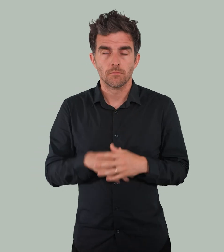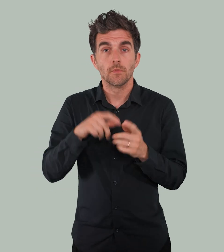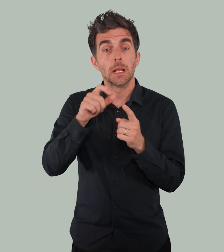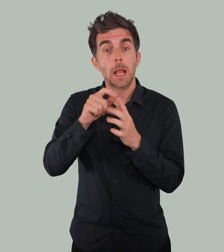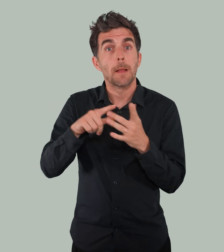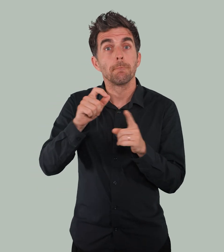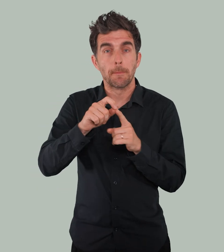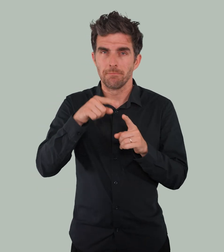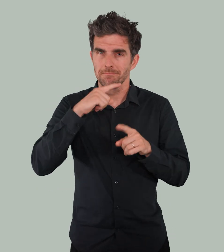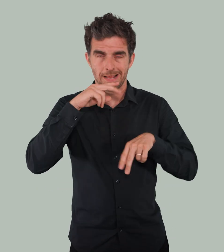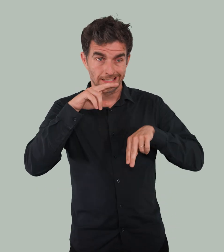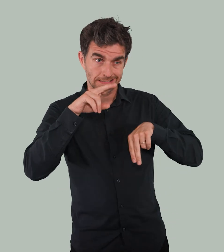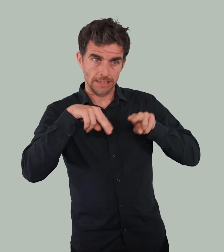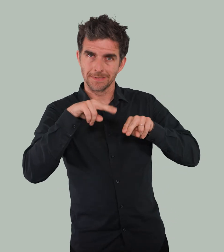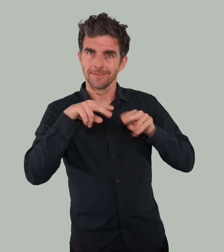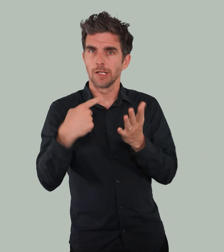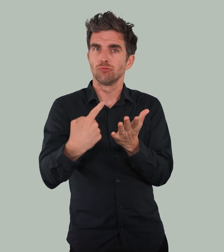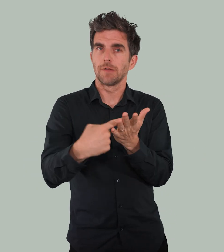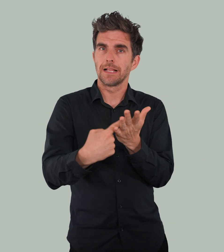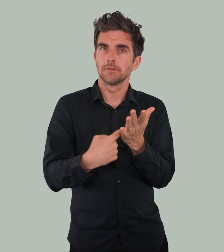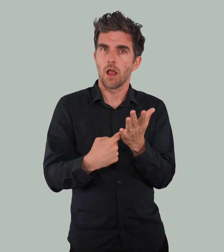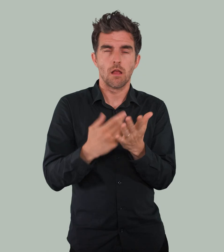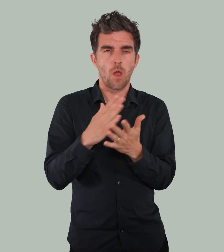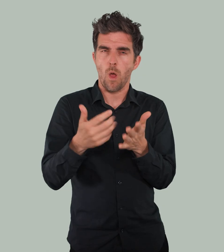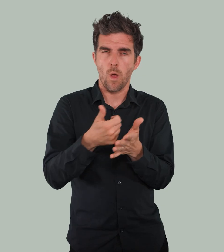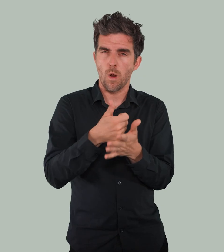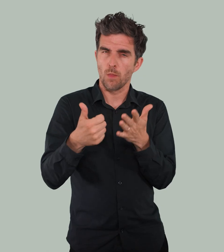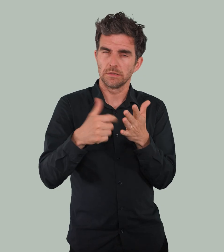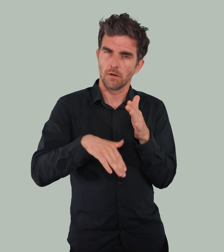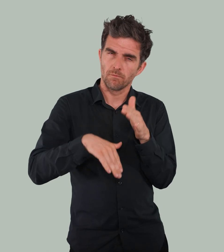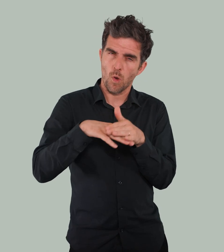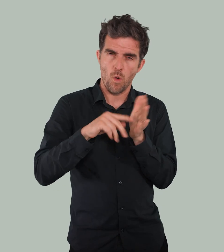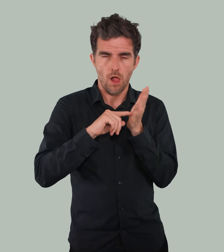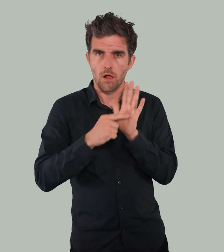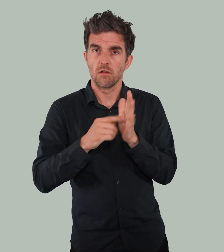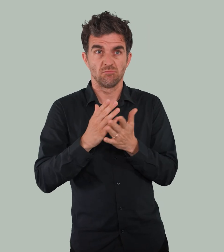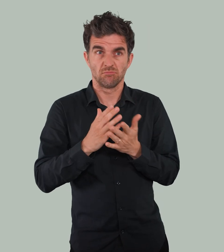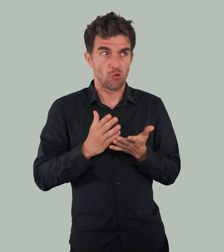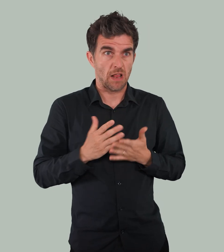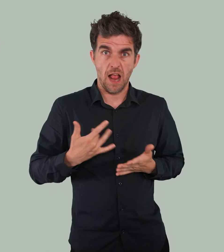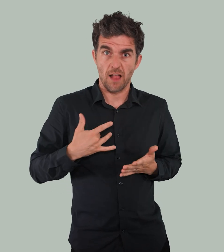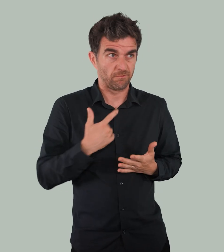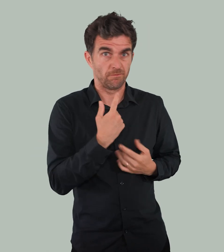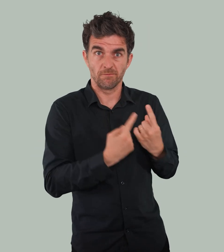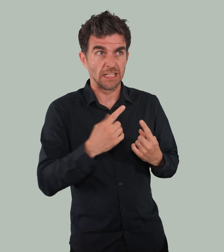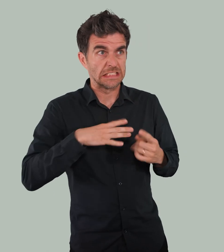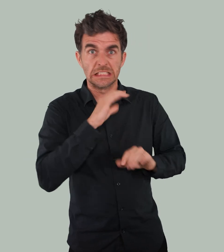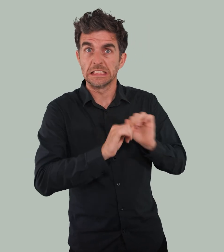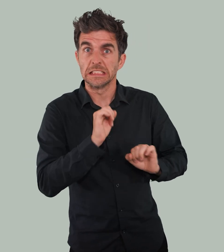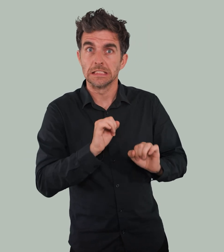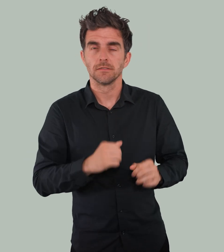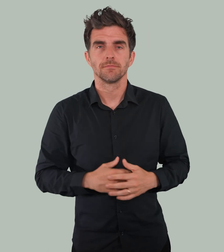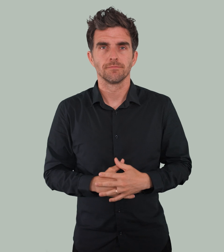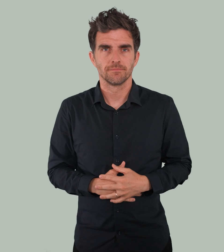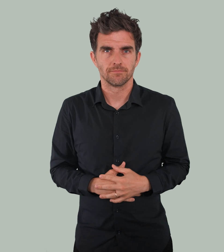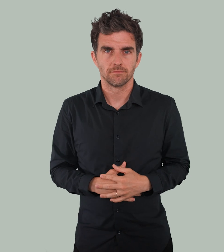Where PIP assessment criteria do not fully reflect real-life need